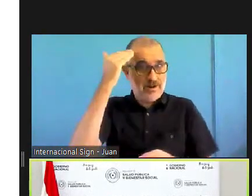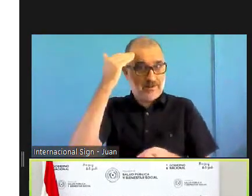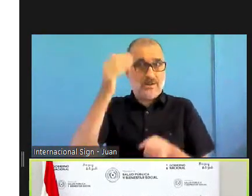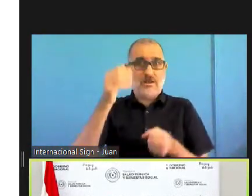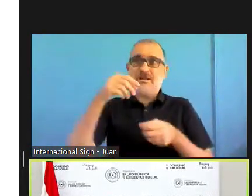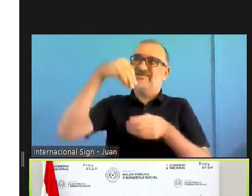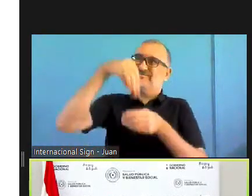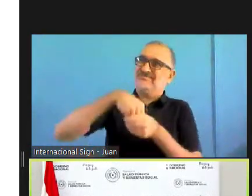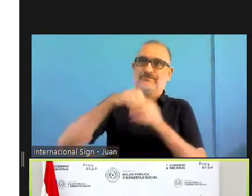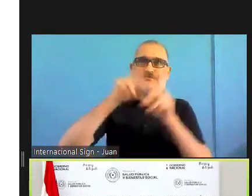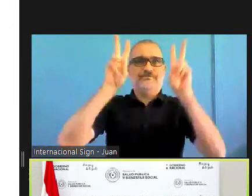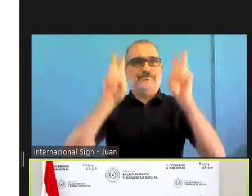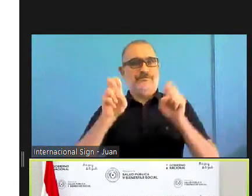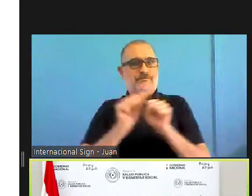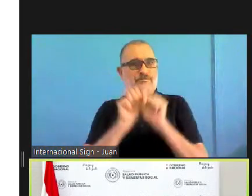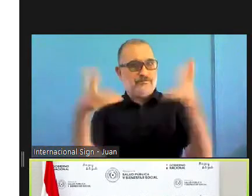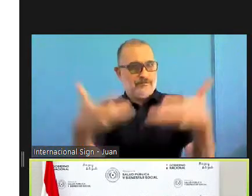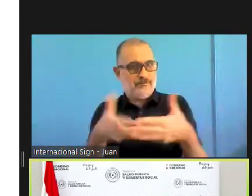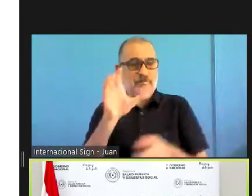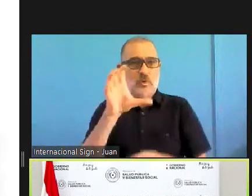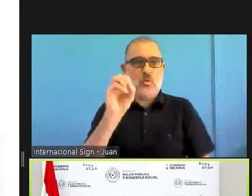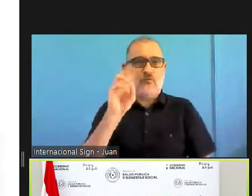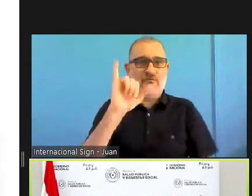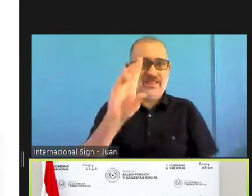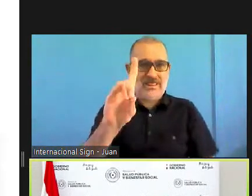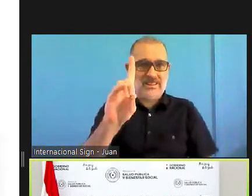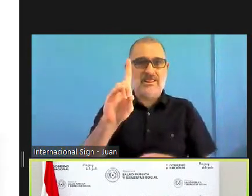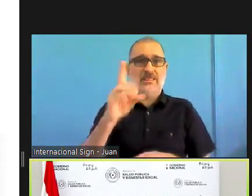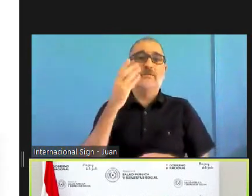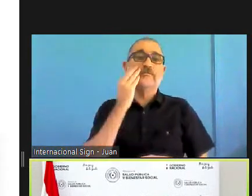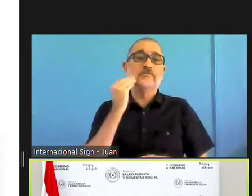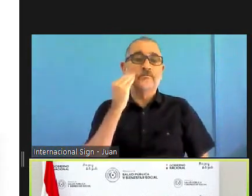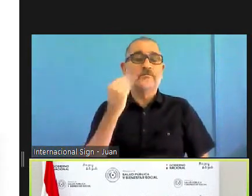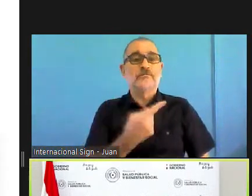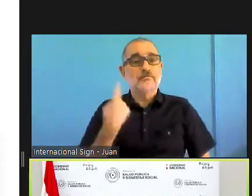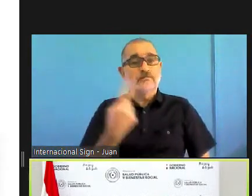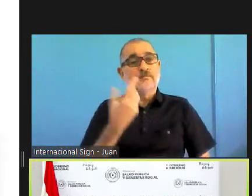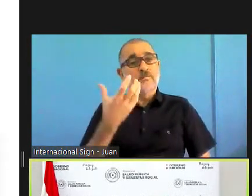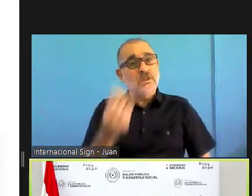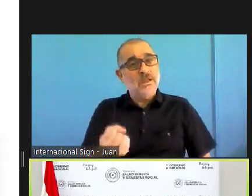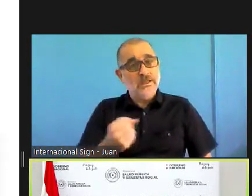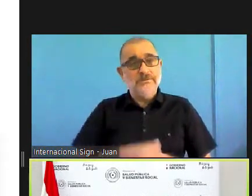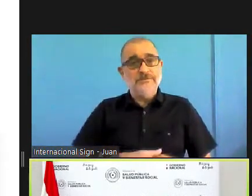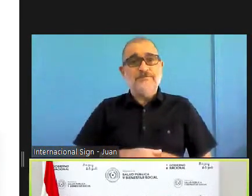I'm going to try to summarize what we've done.